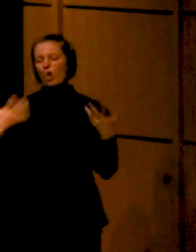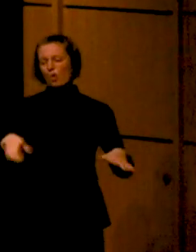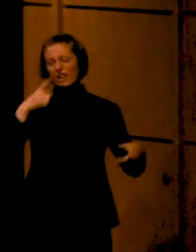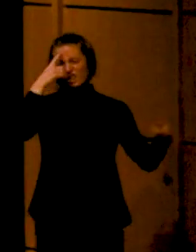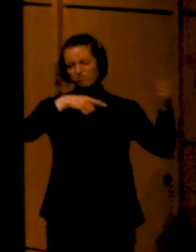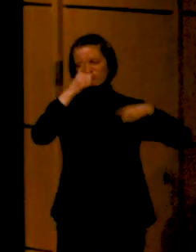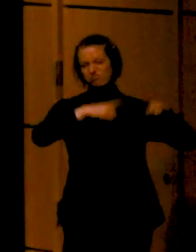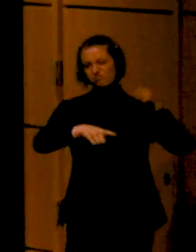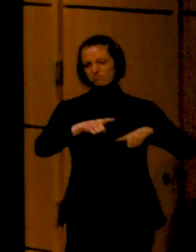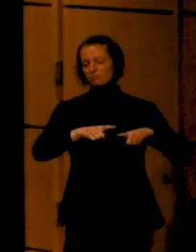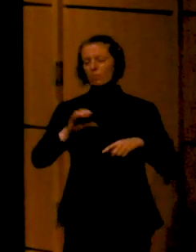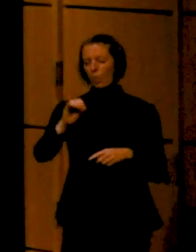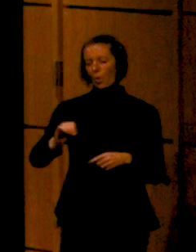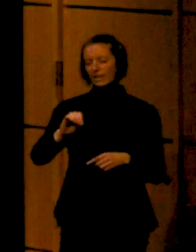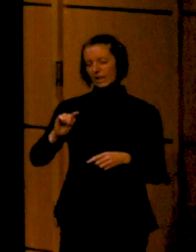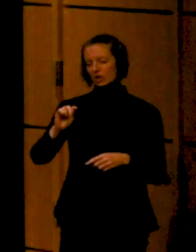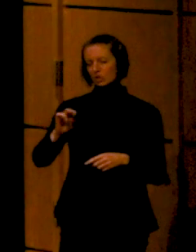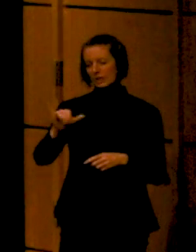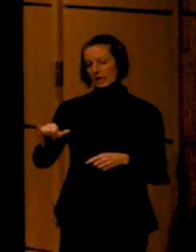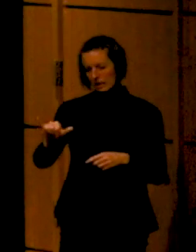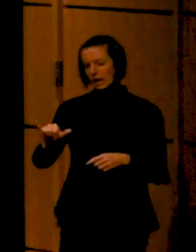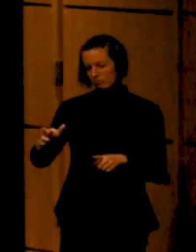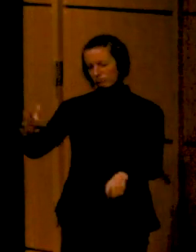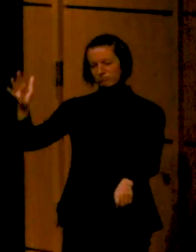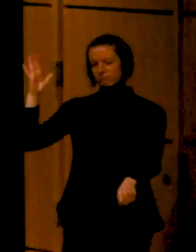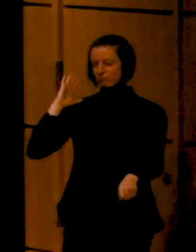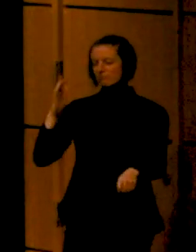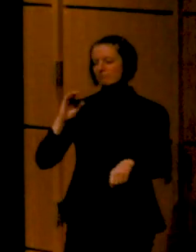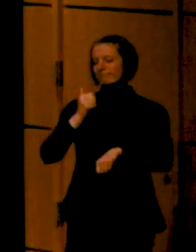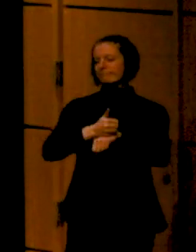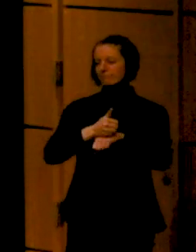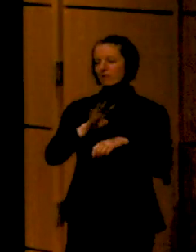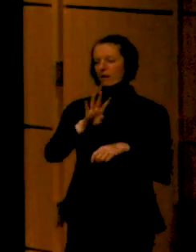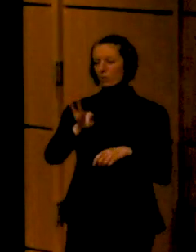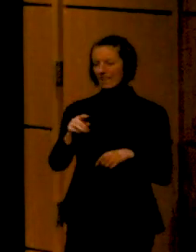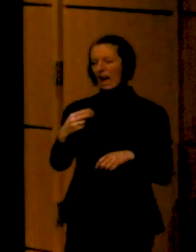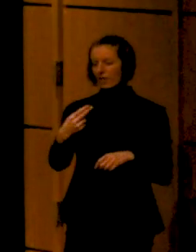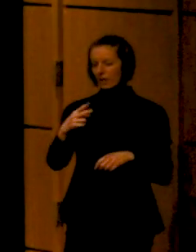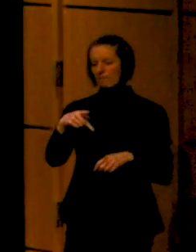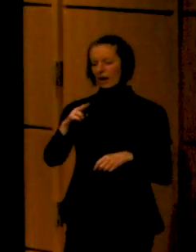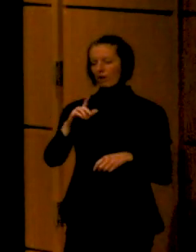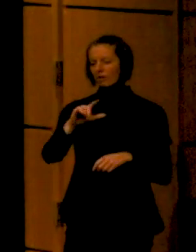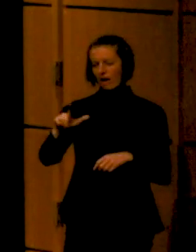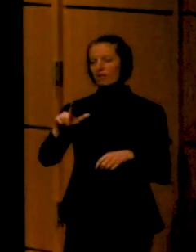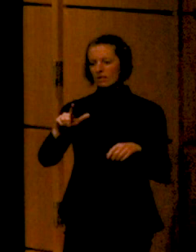Treaty of 1846 and establishing the 49th parallel as the division between British and American